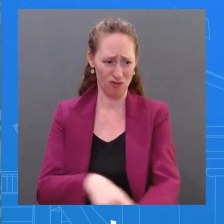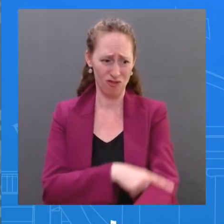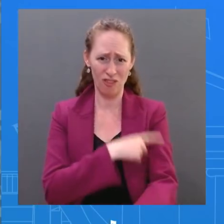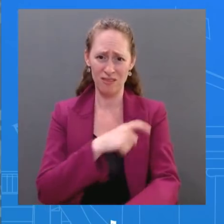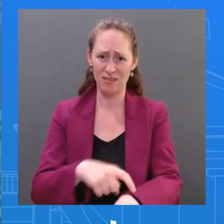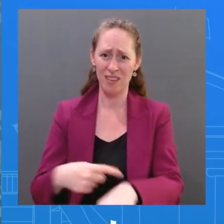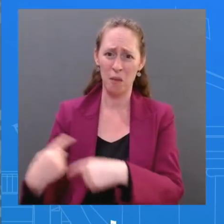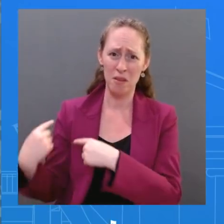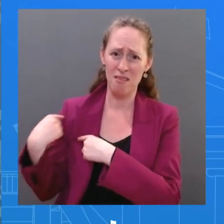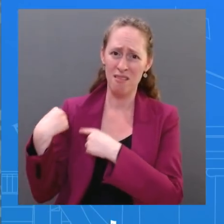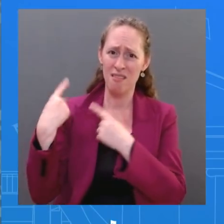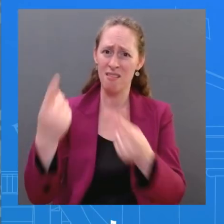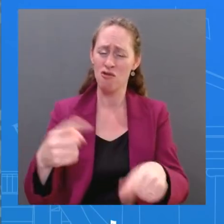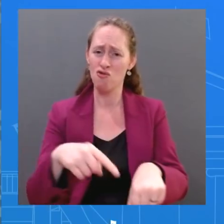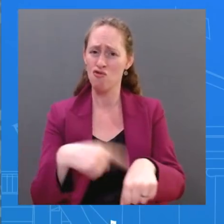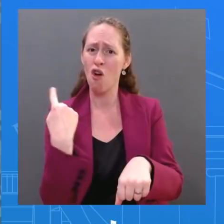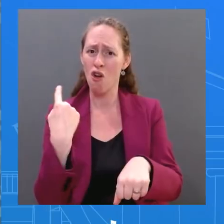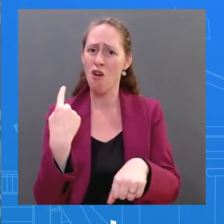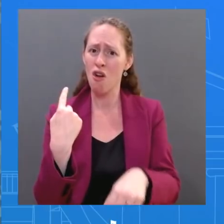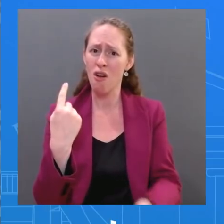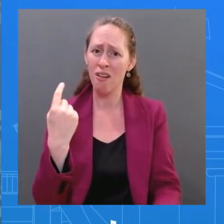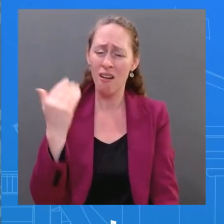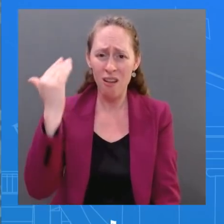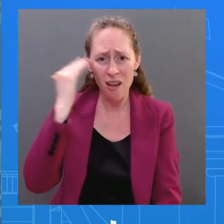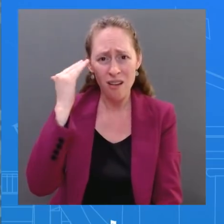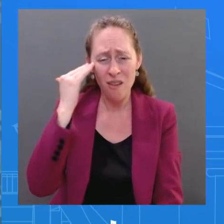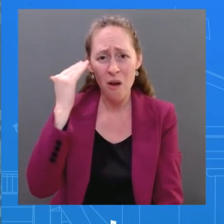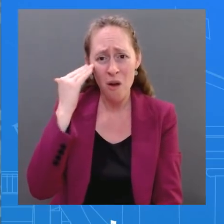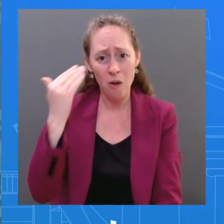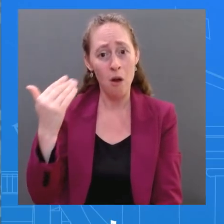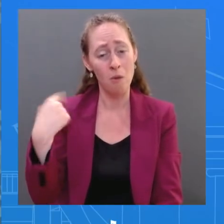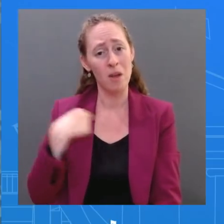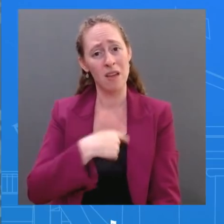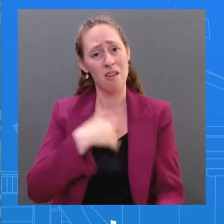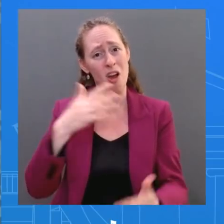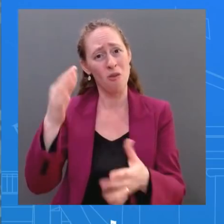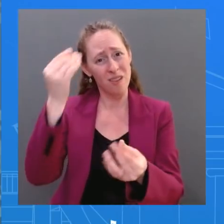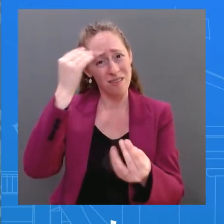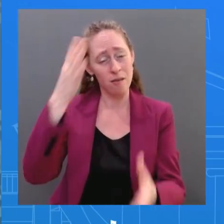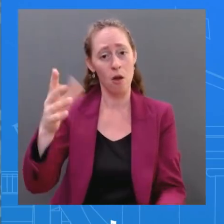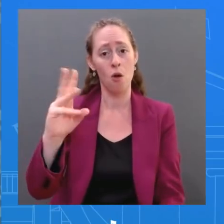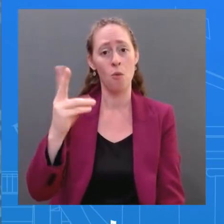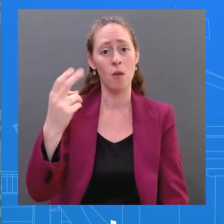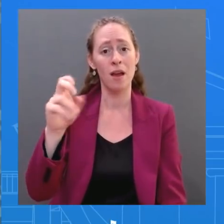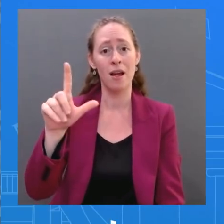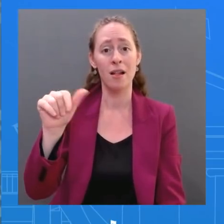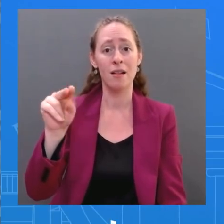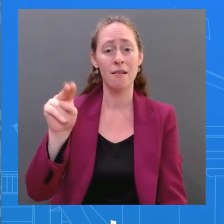the Whelans and the Griner family and all other U.S. nationals' families who are --